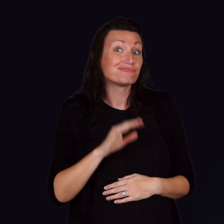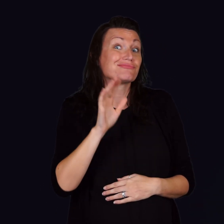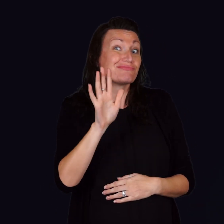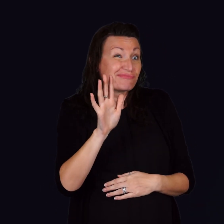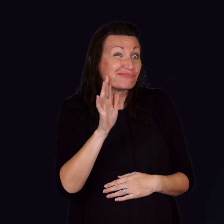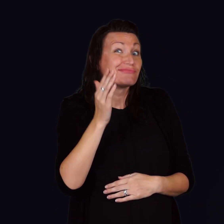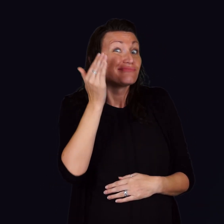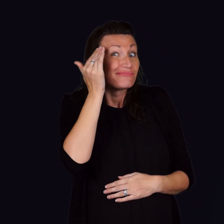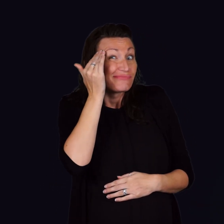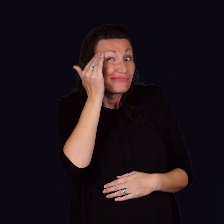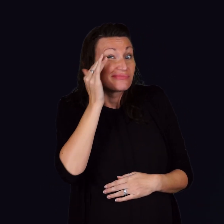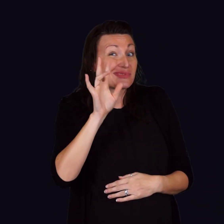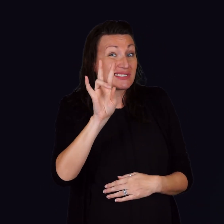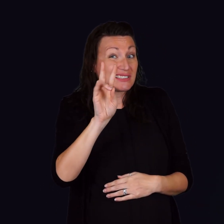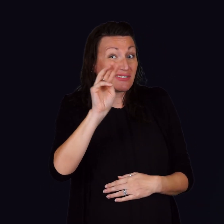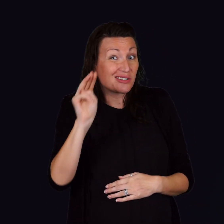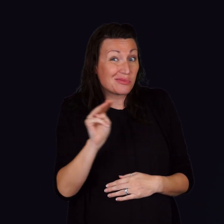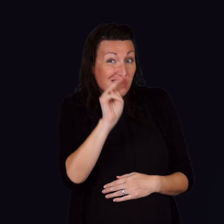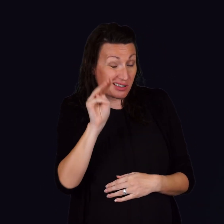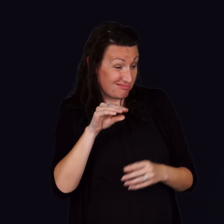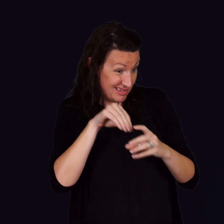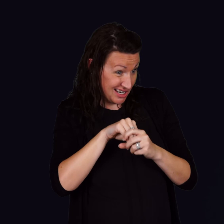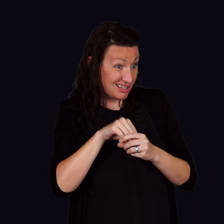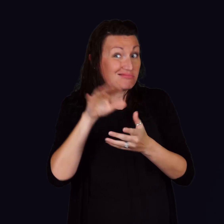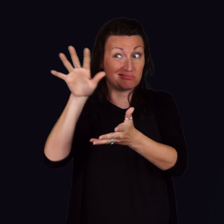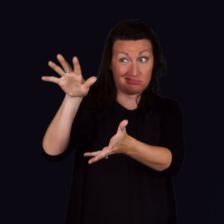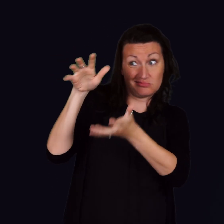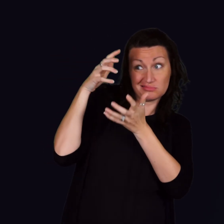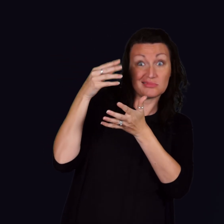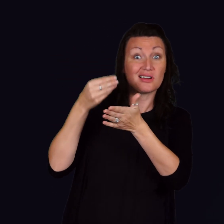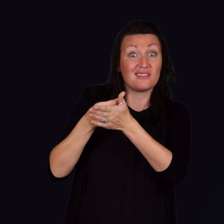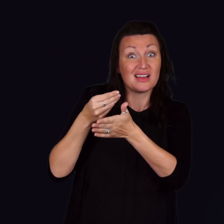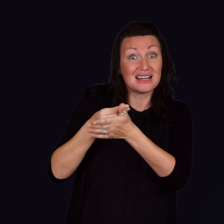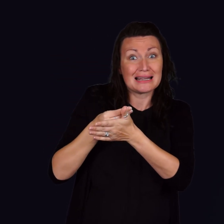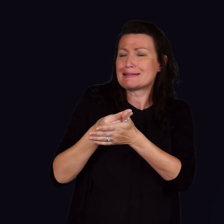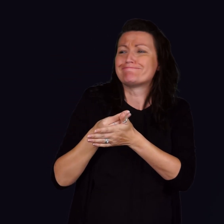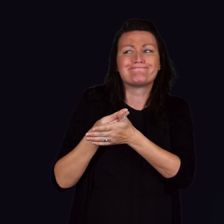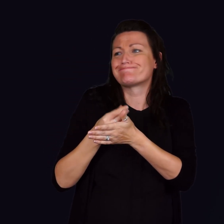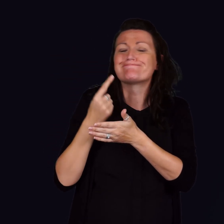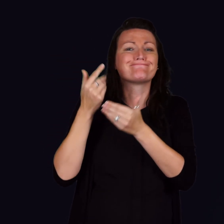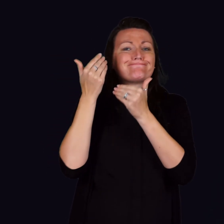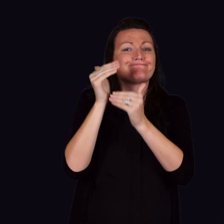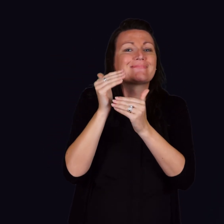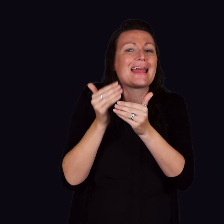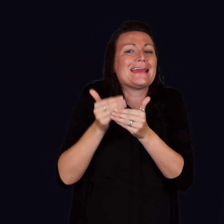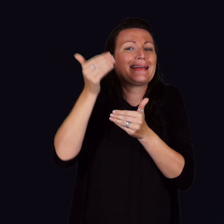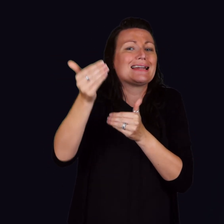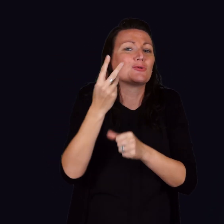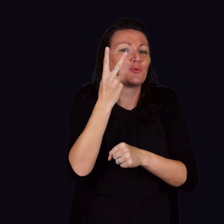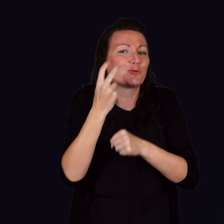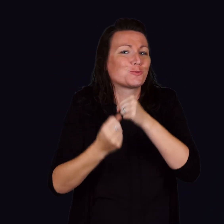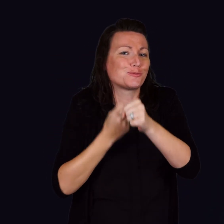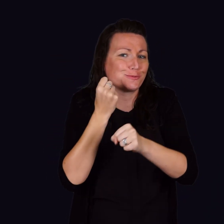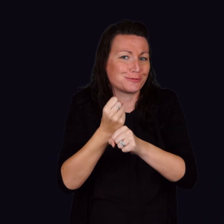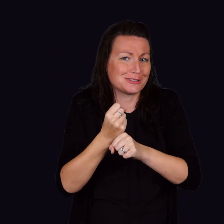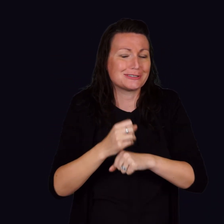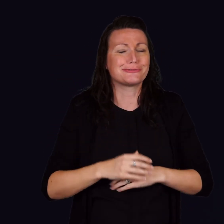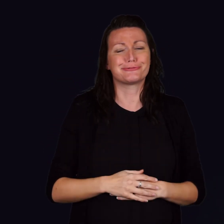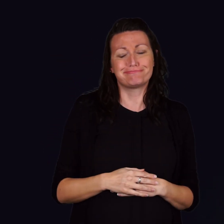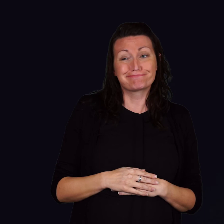The $7 million in funding is only for the next two years.